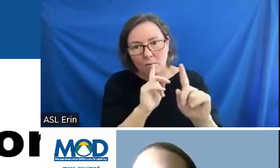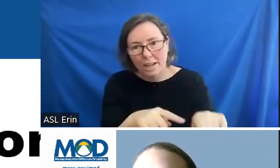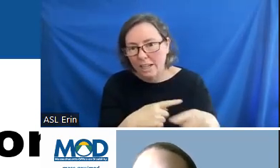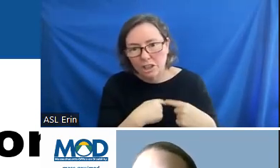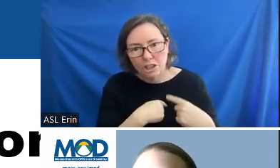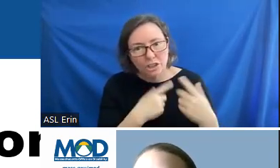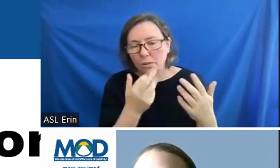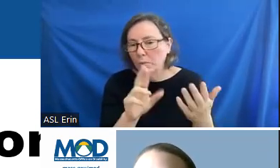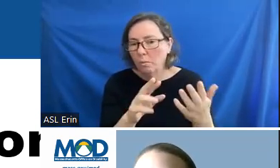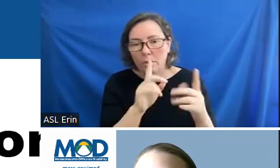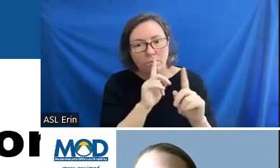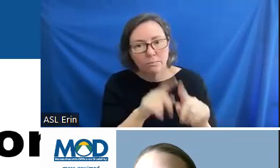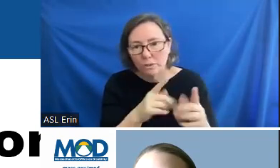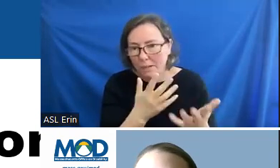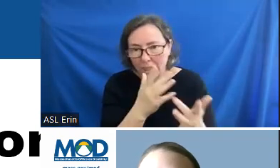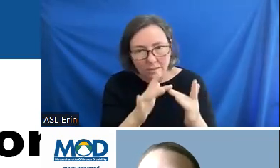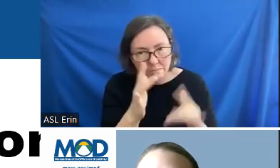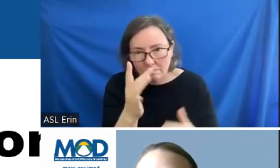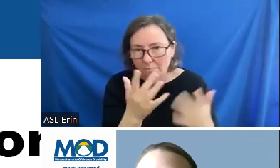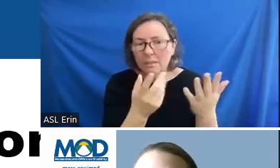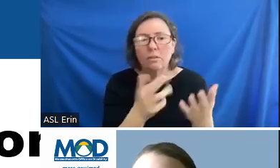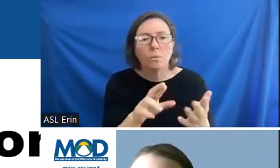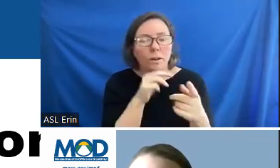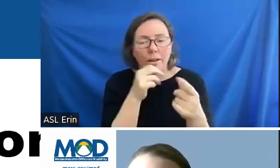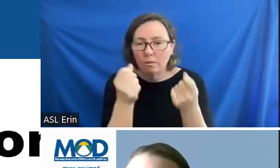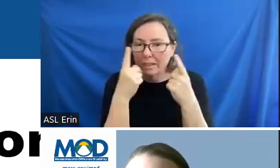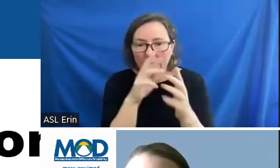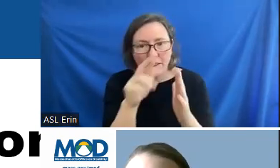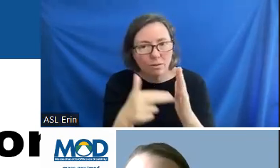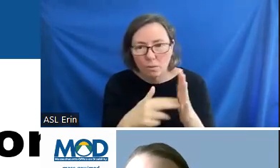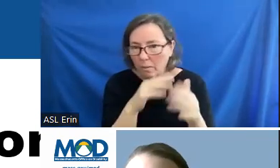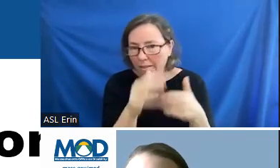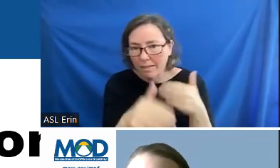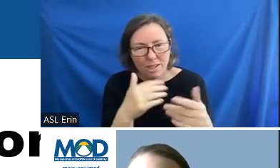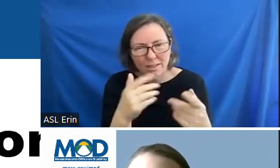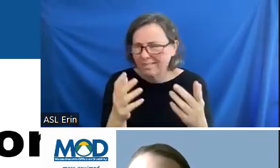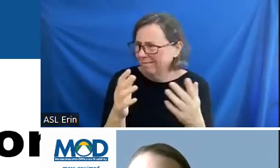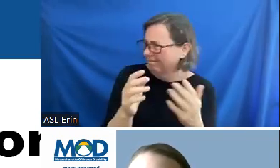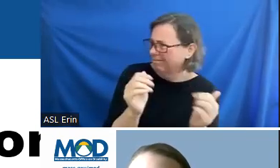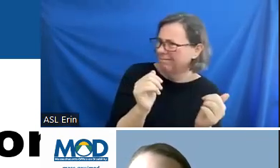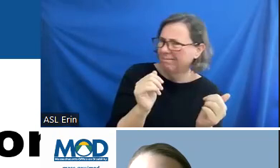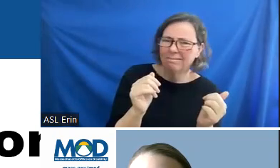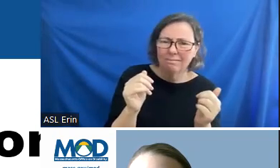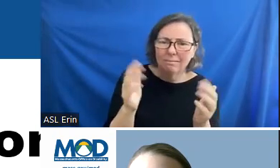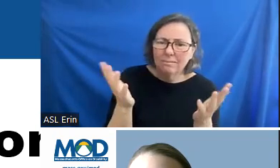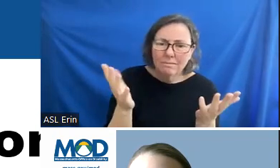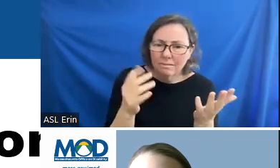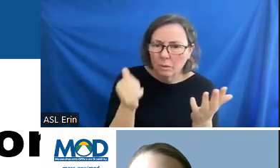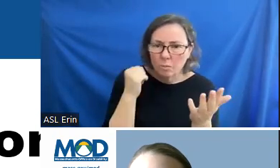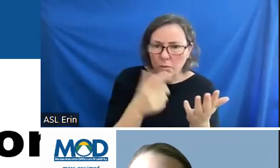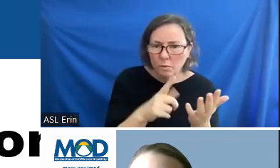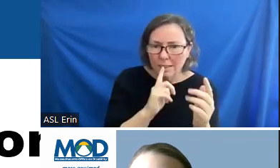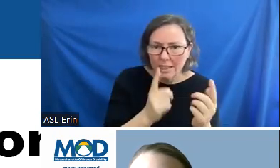Or doesn't really understand what their role is in the process and thinks that you know,